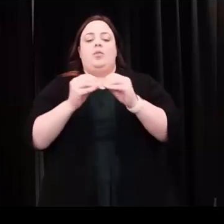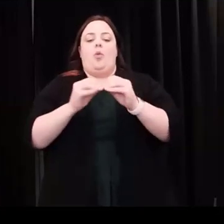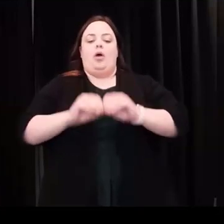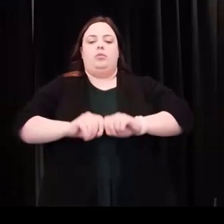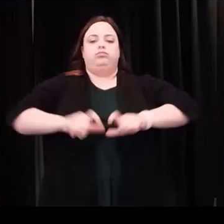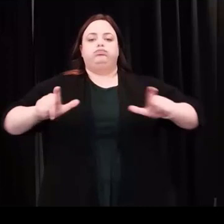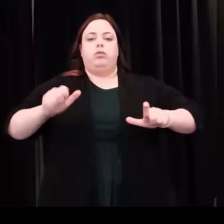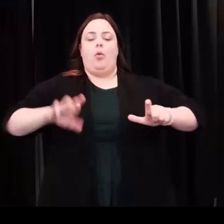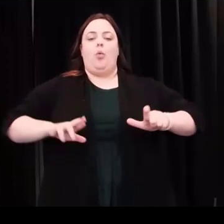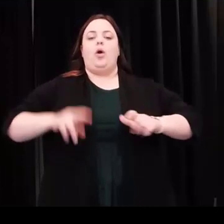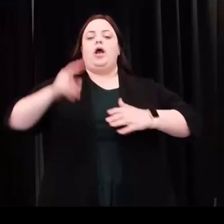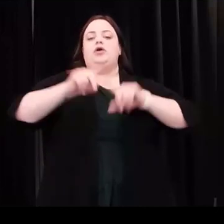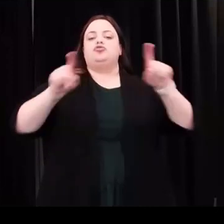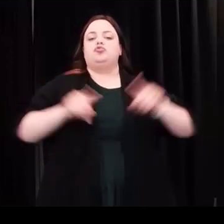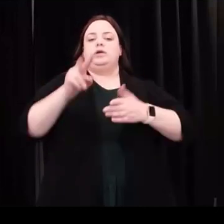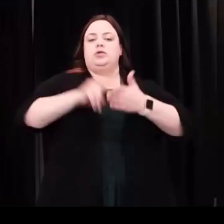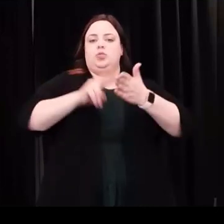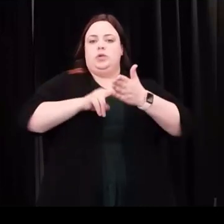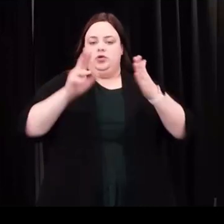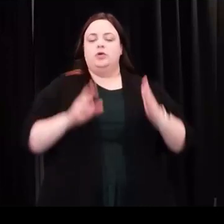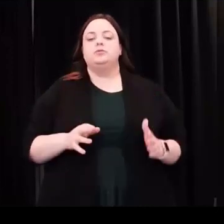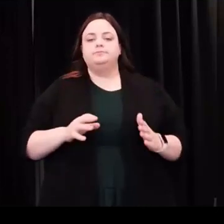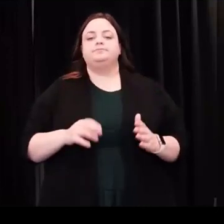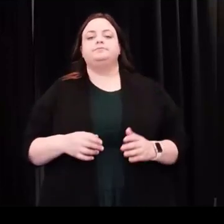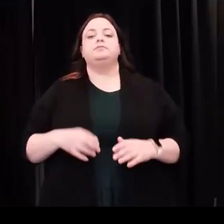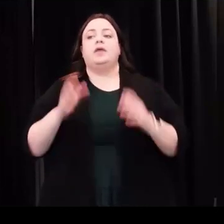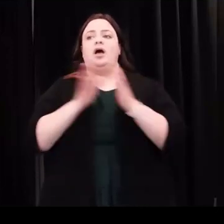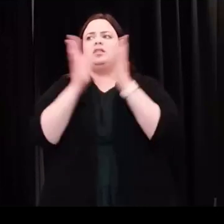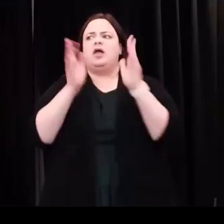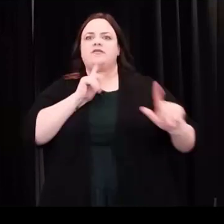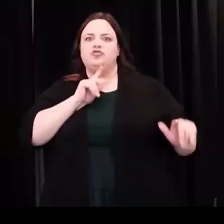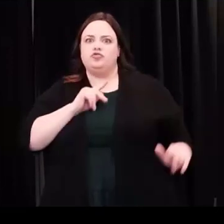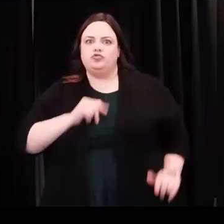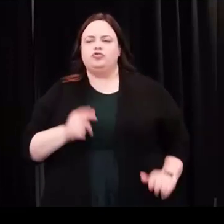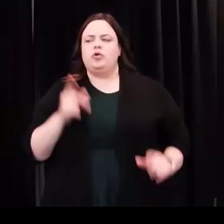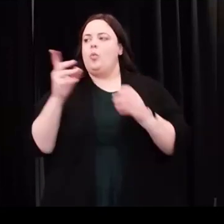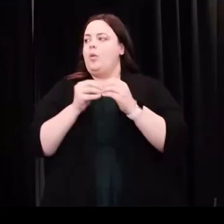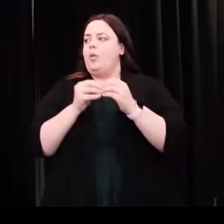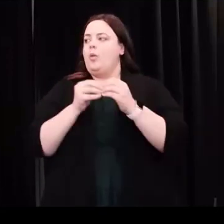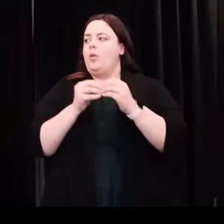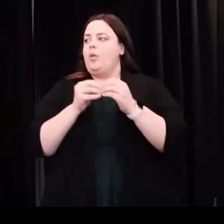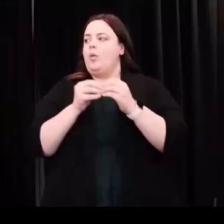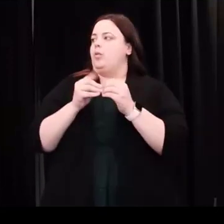Excellent. So lots of solutions and one more.